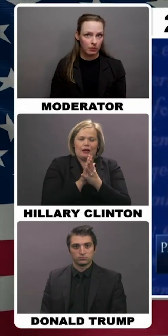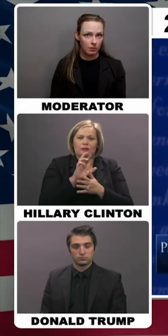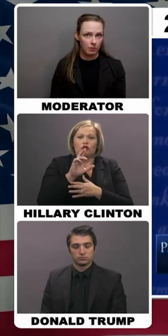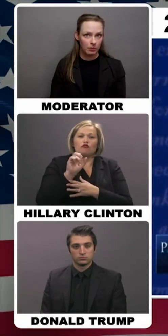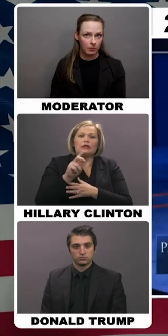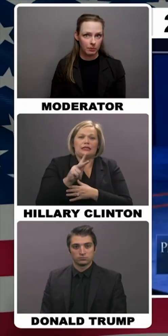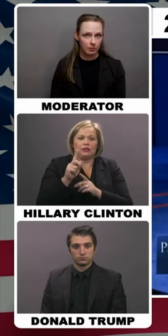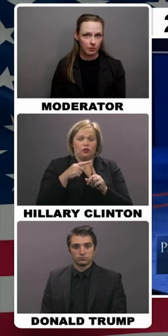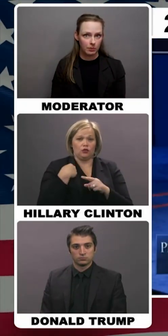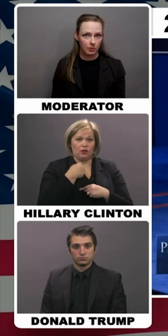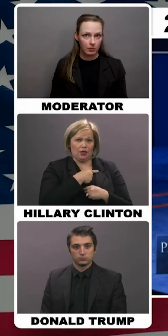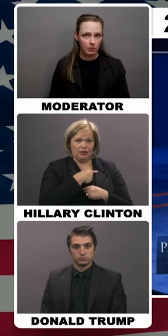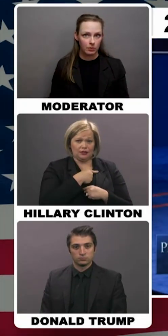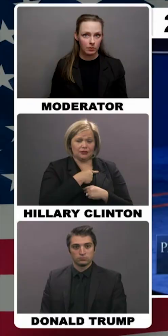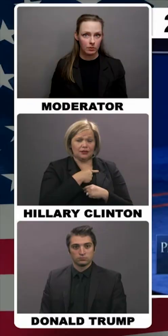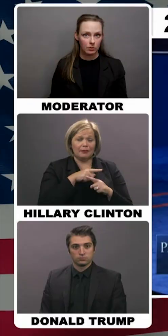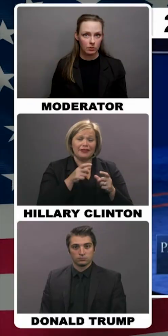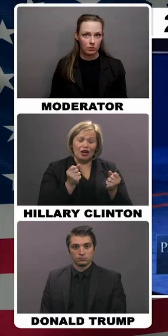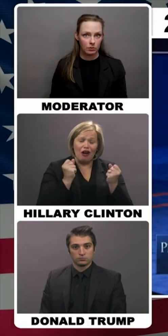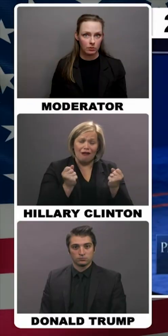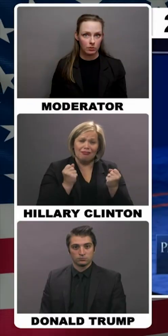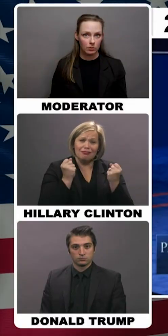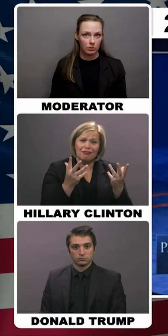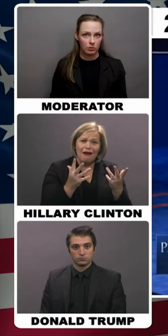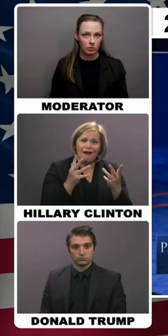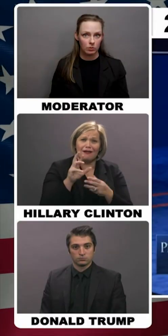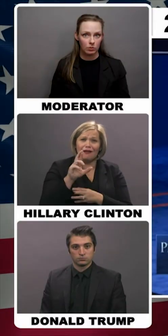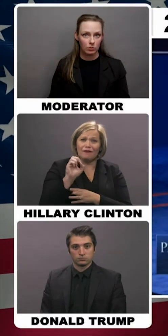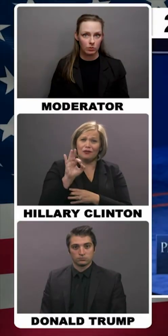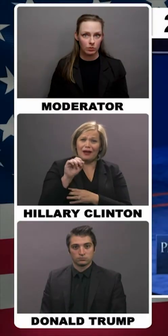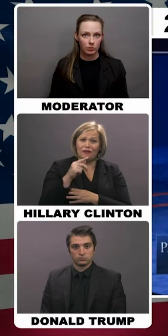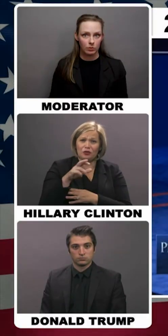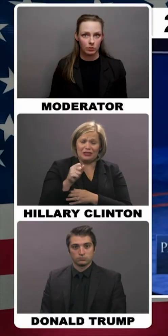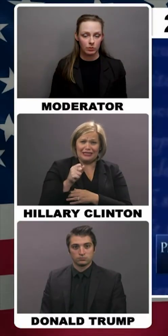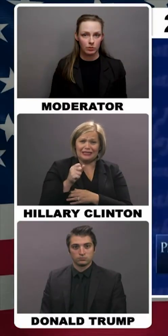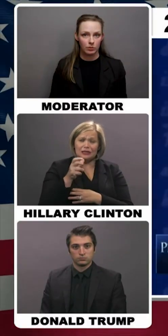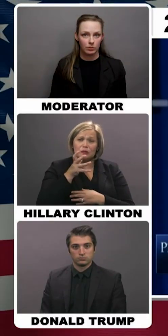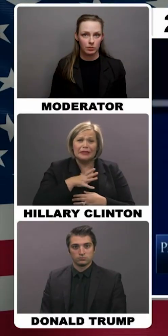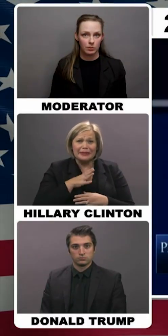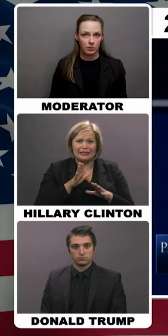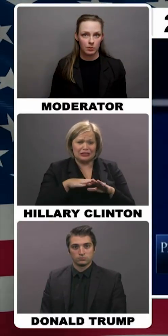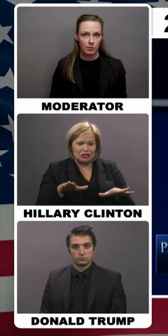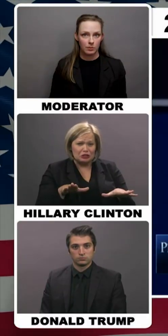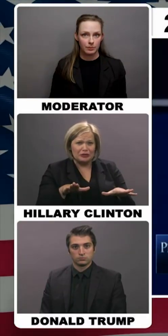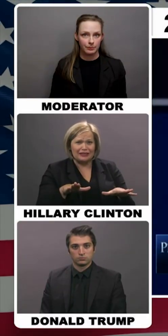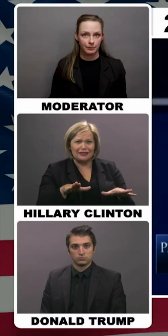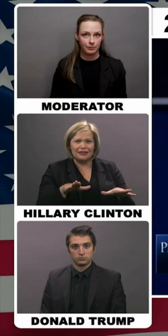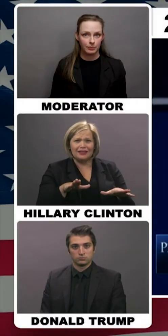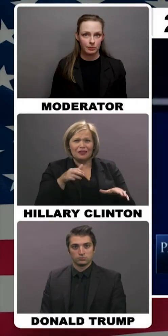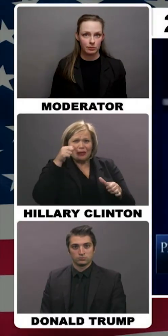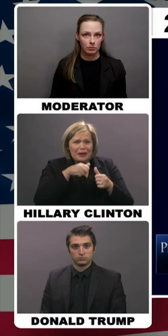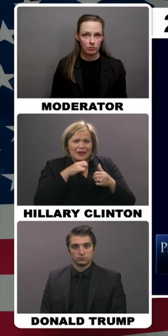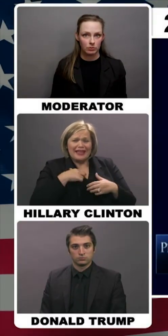But there are a lot of refugees, women and children, think of that picture. We all saw that 4-year-old boy with the